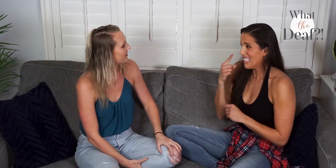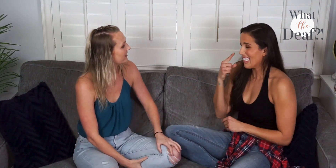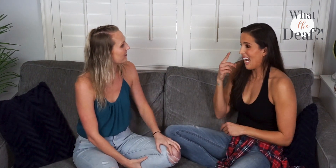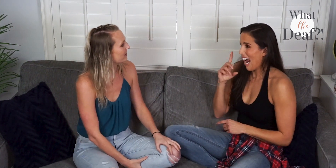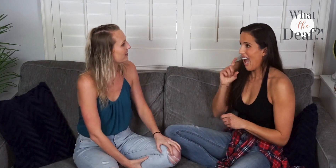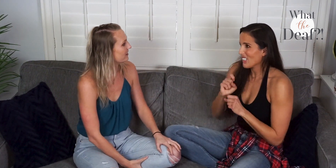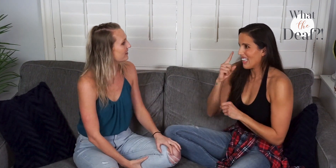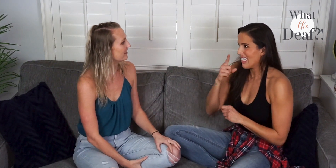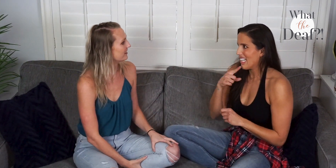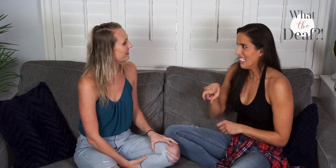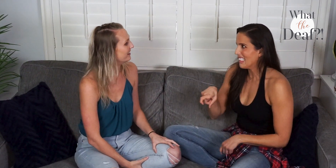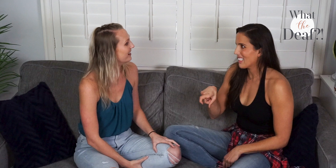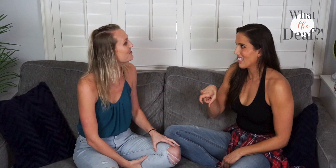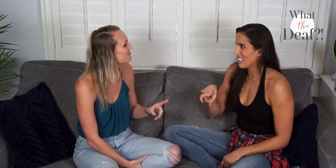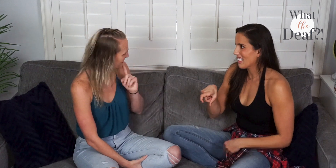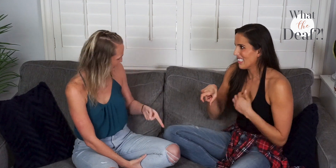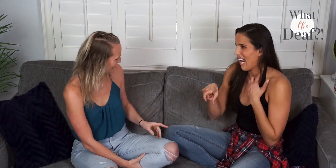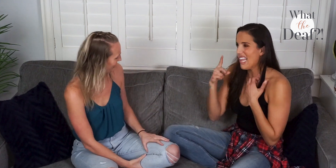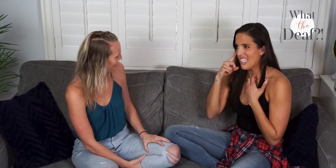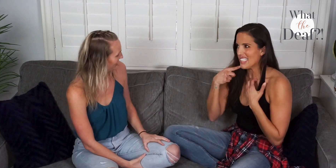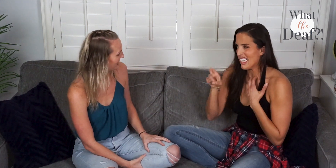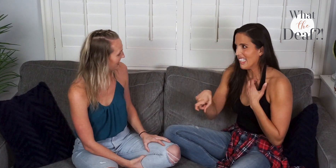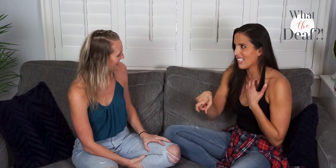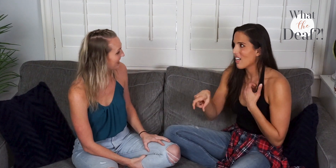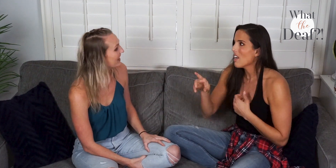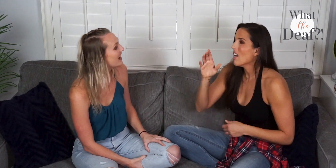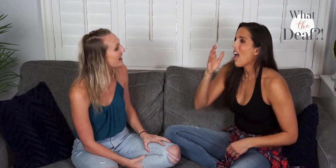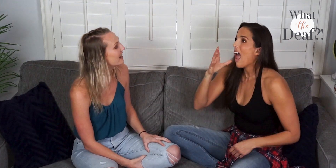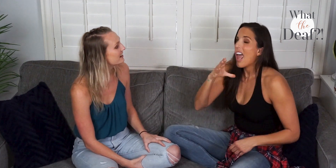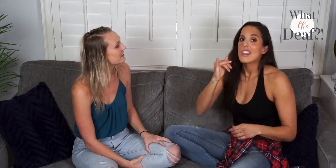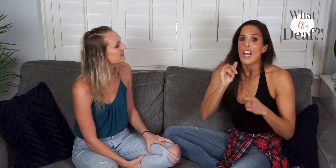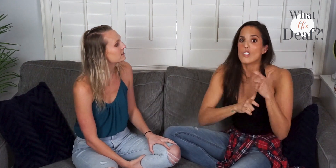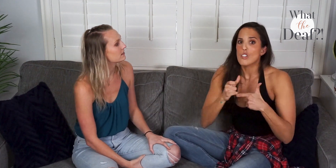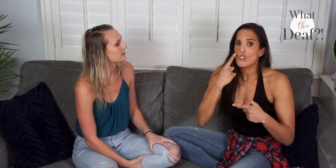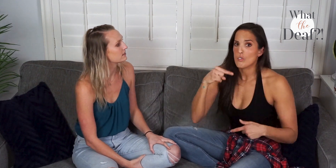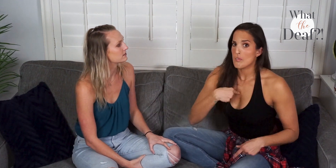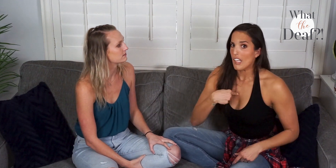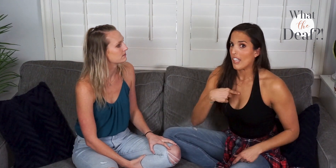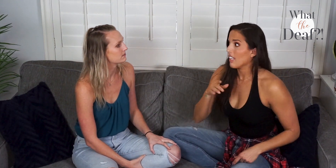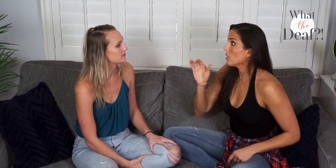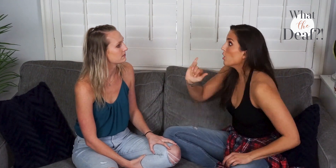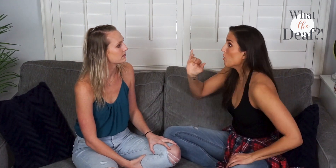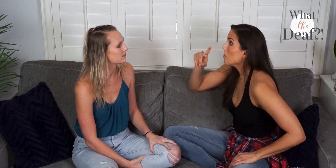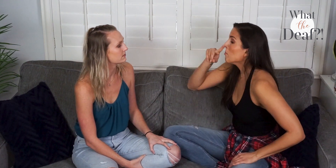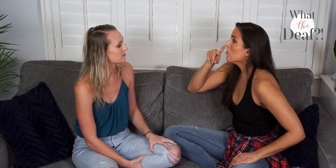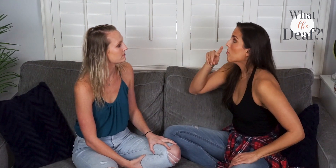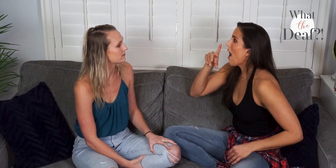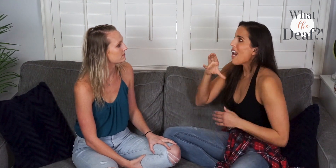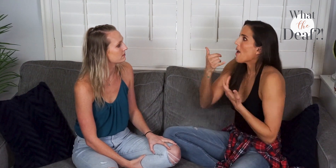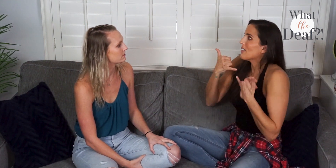I think he actually said "need." Really? - I think he said "need." And that's huge for me too, because, and I mean,